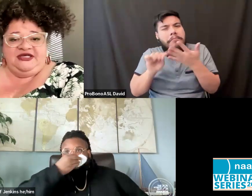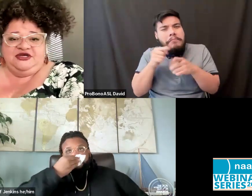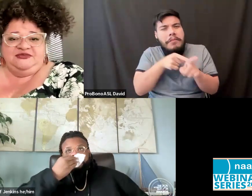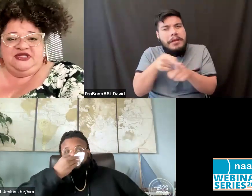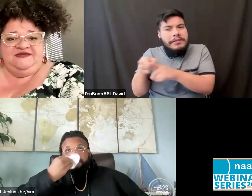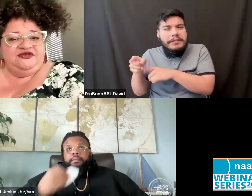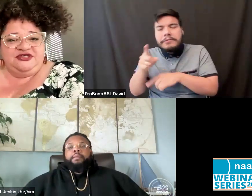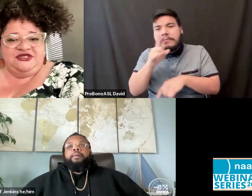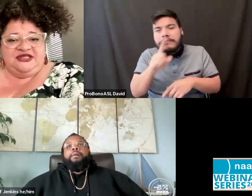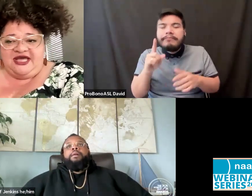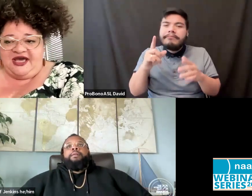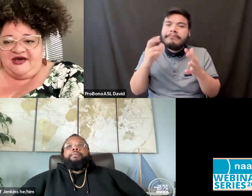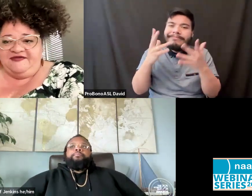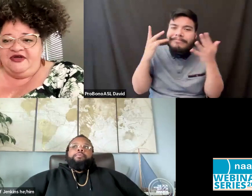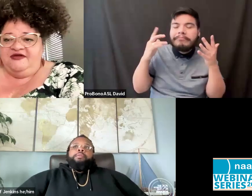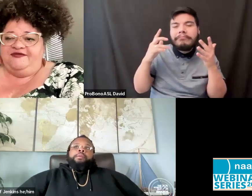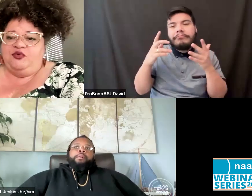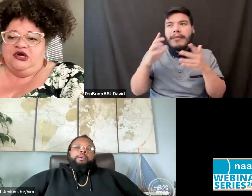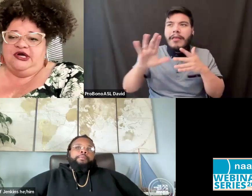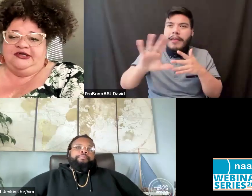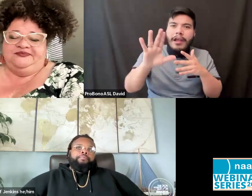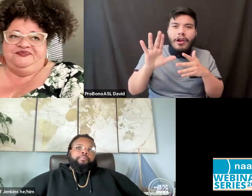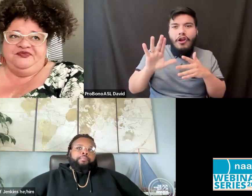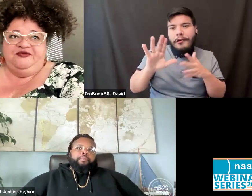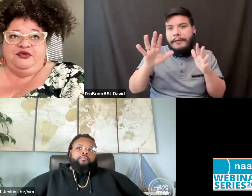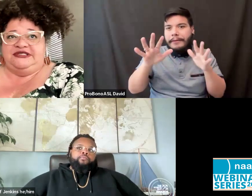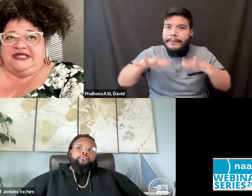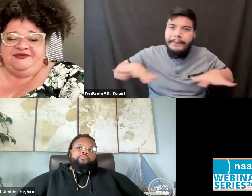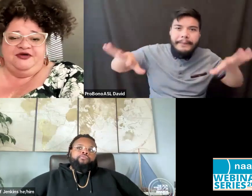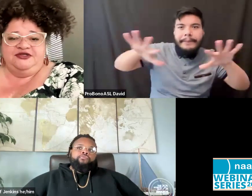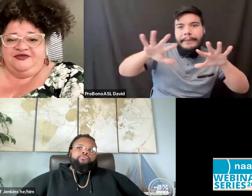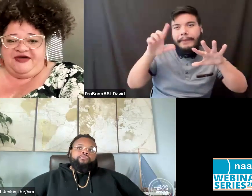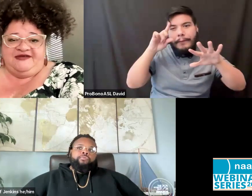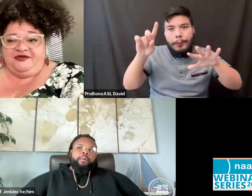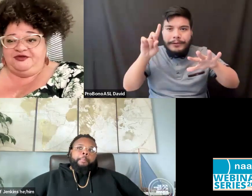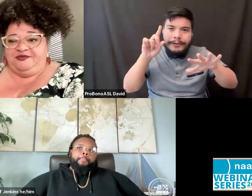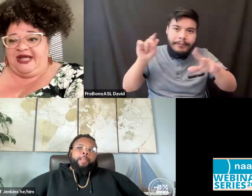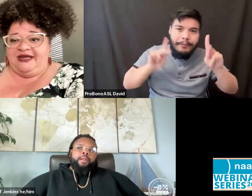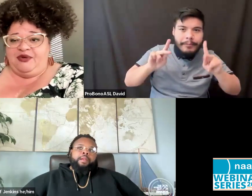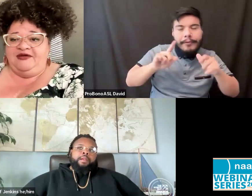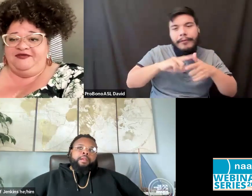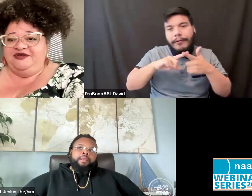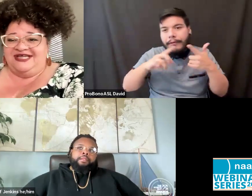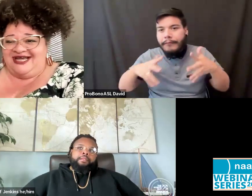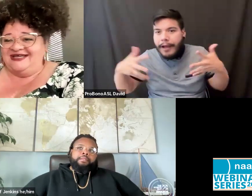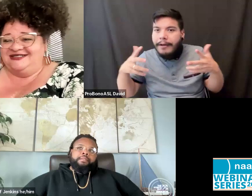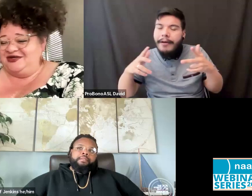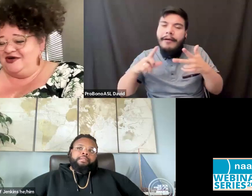in terms of the infrastructure that they have for for disabled folks, for fat folks, for black and brown folks like as you know,